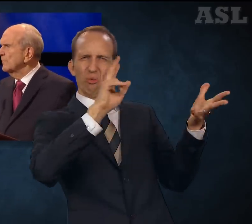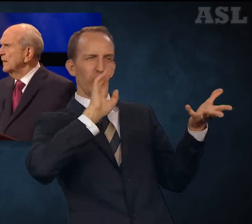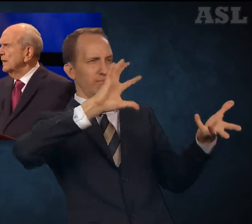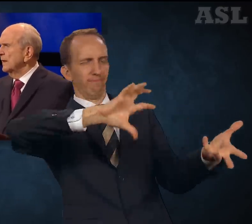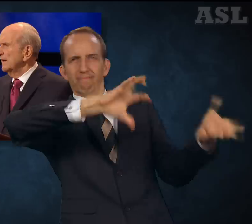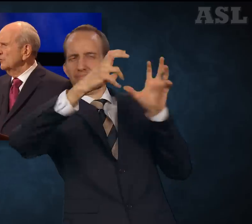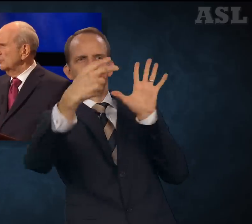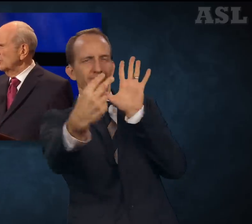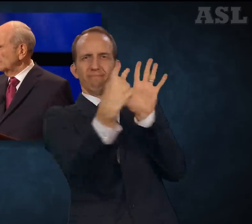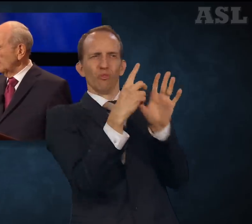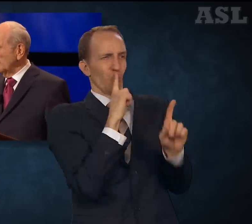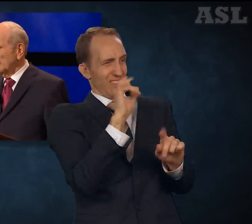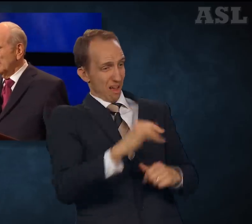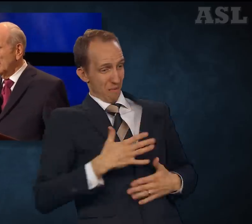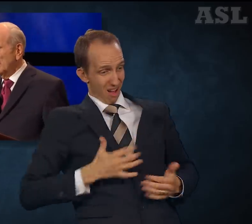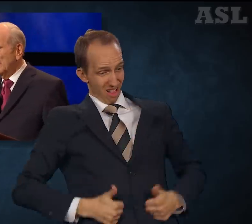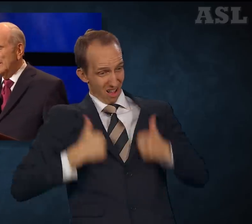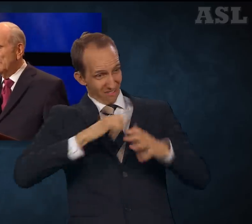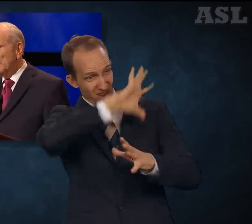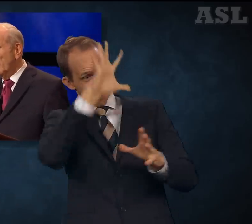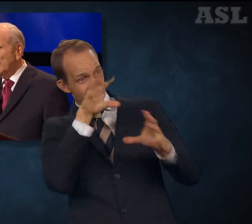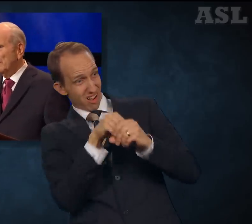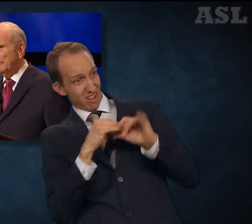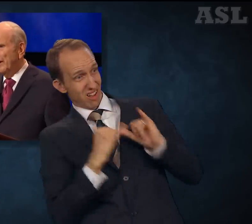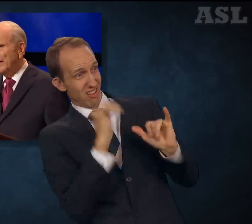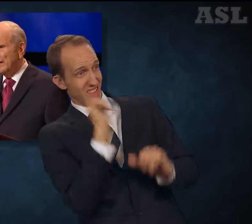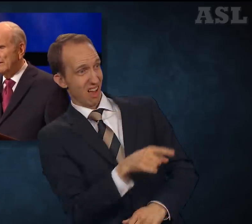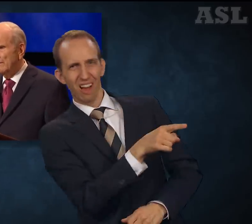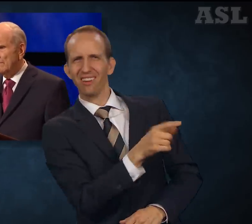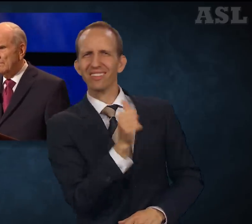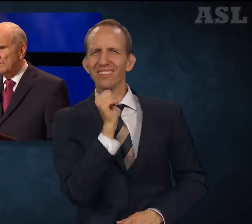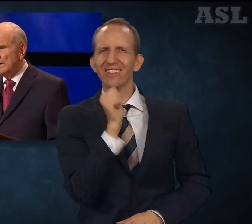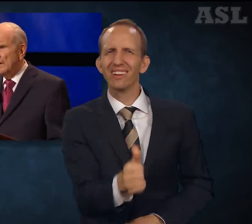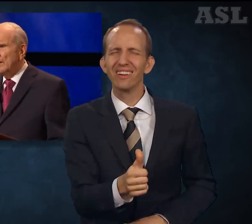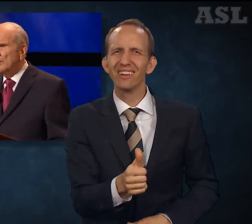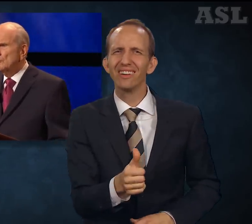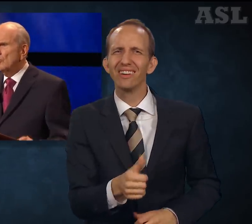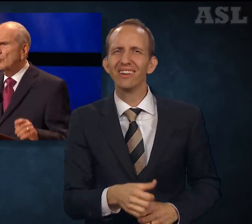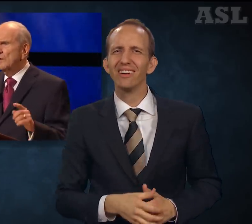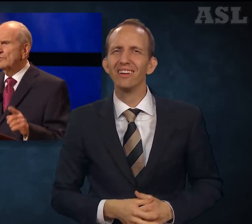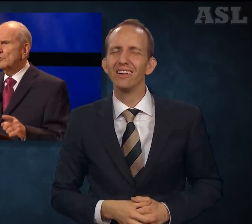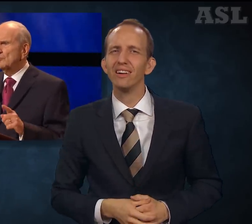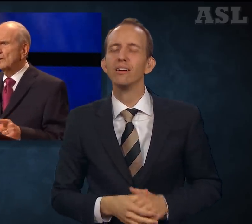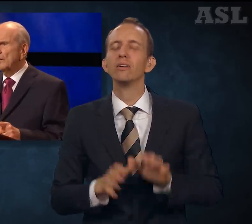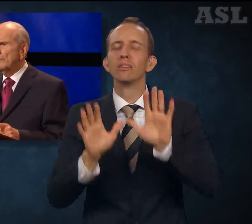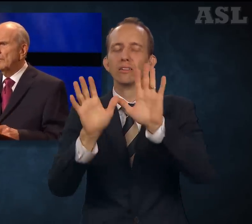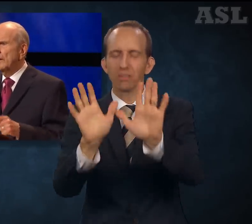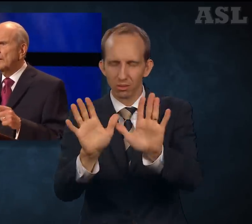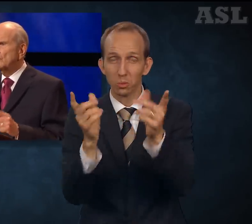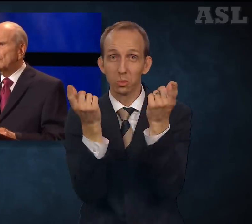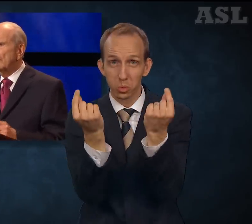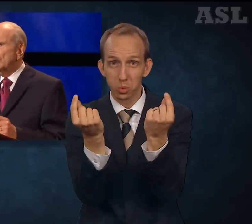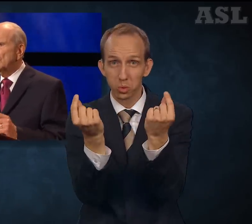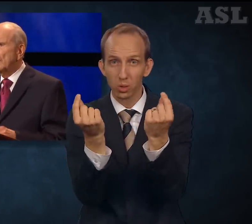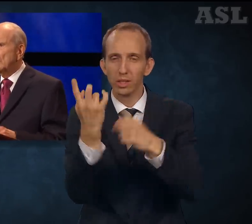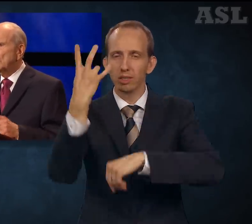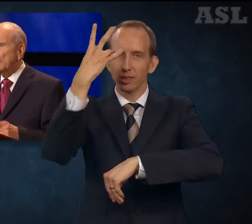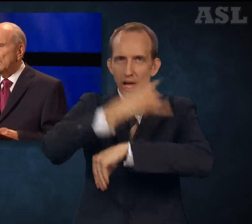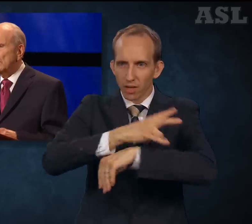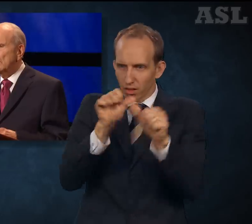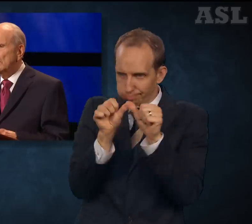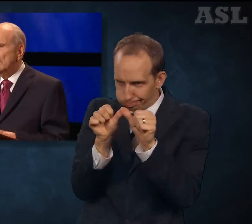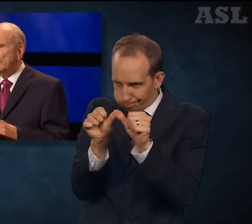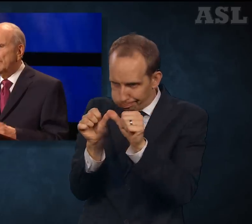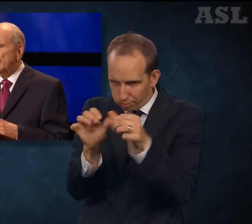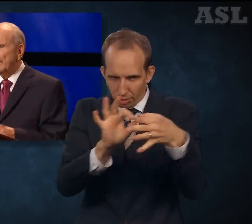VARIOUS SOCIAL MEDIA FEEDS IS